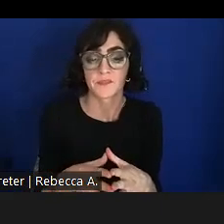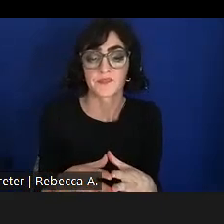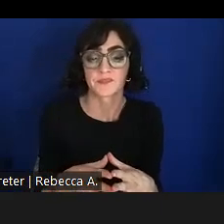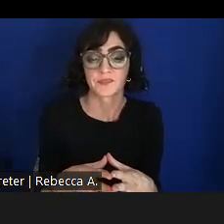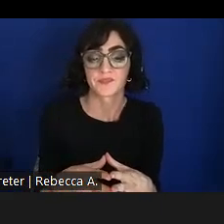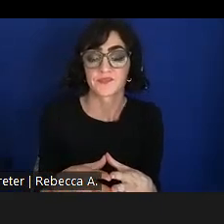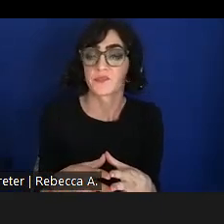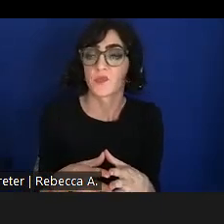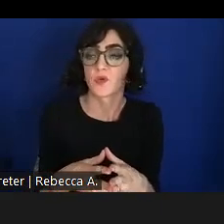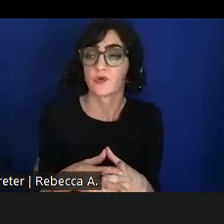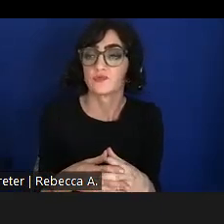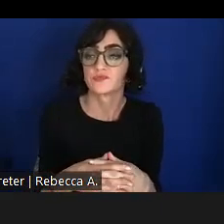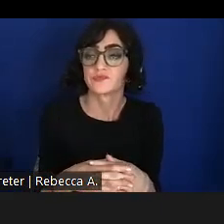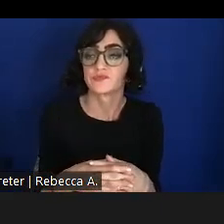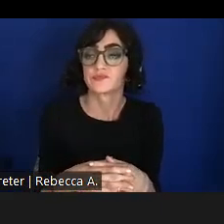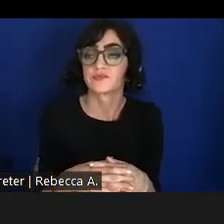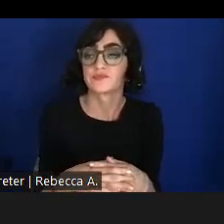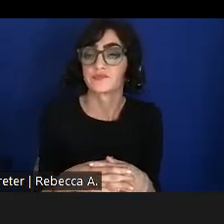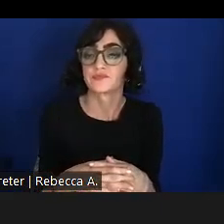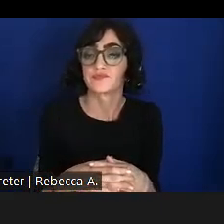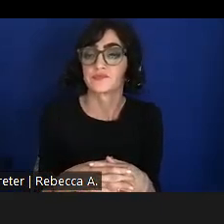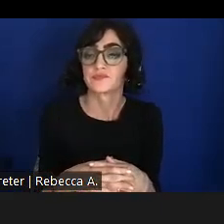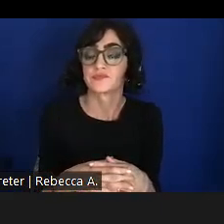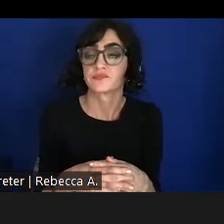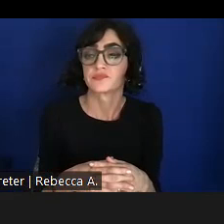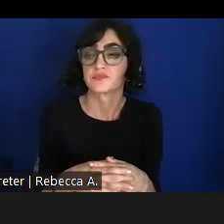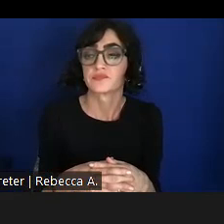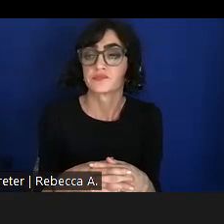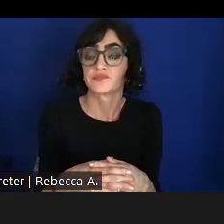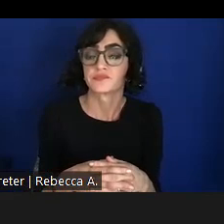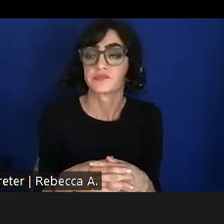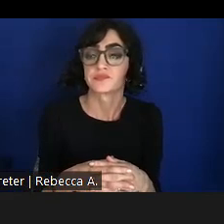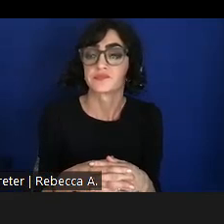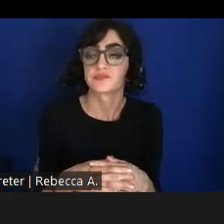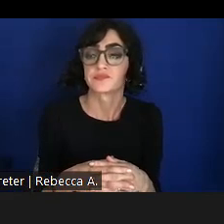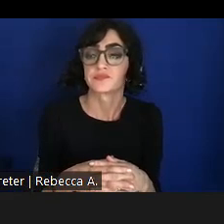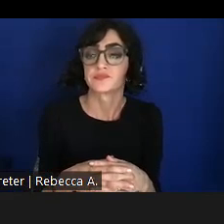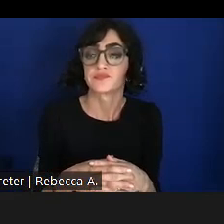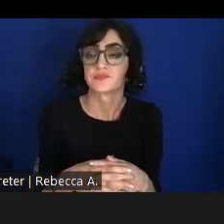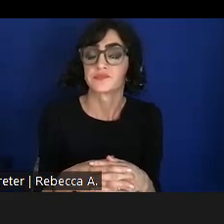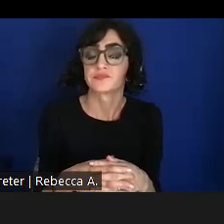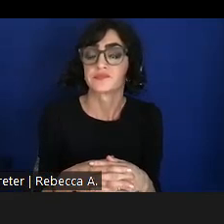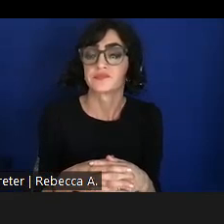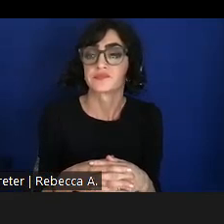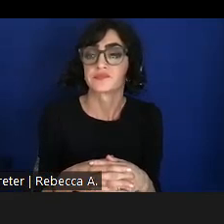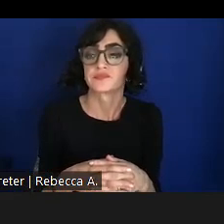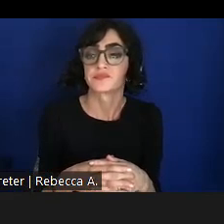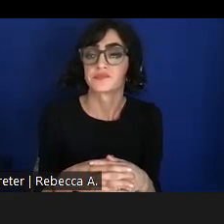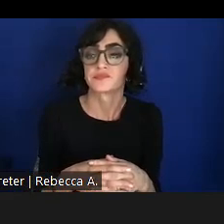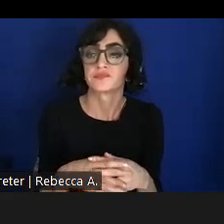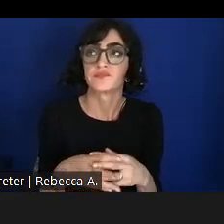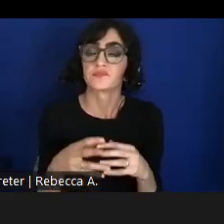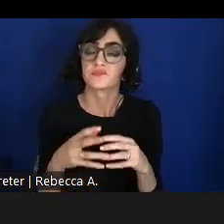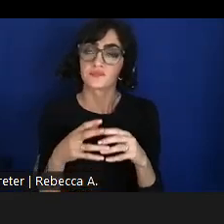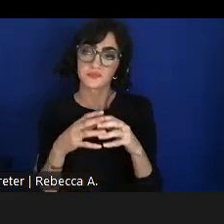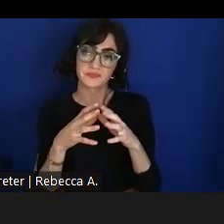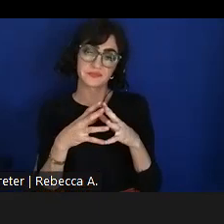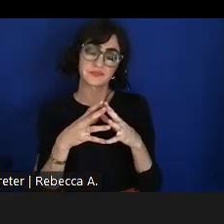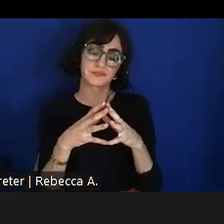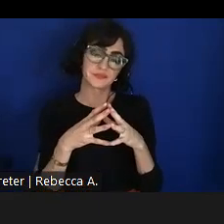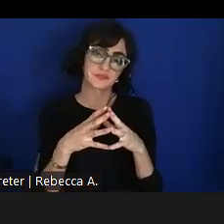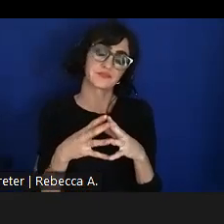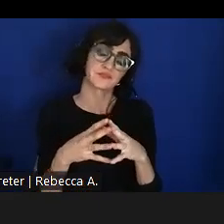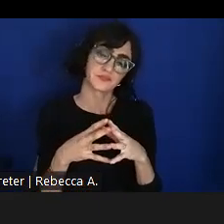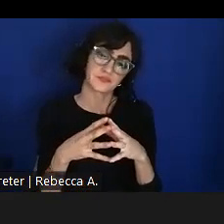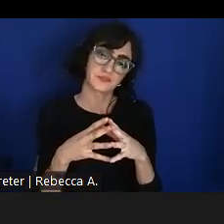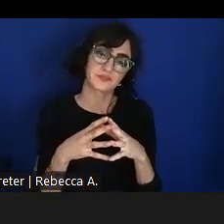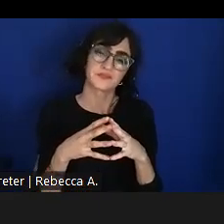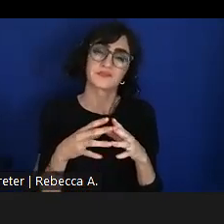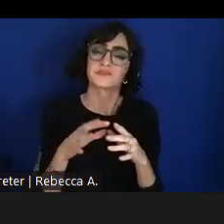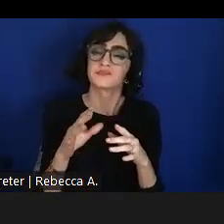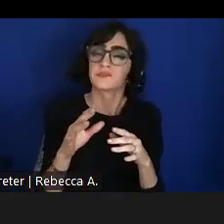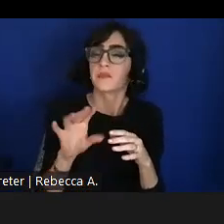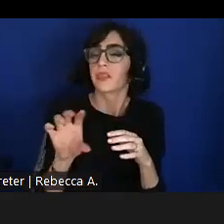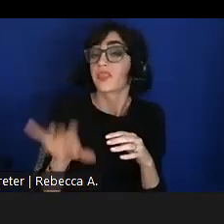and um also coercing content um that's another way for them to course their partner into